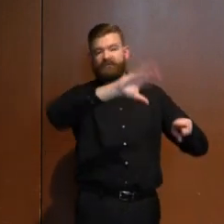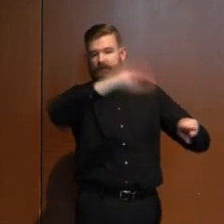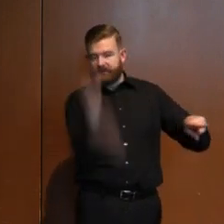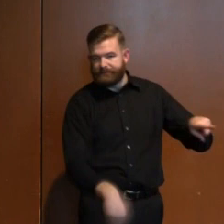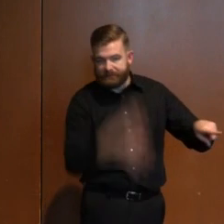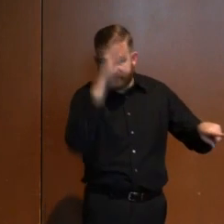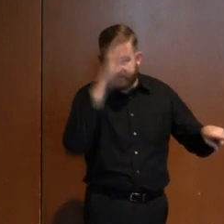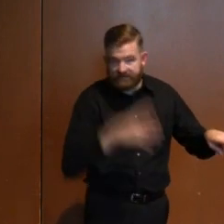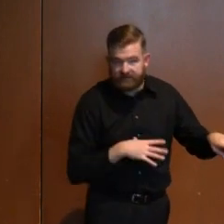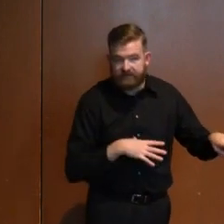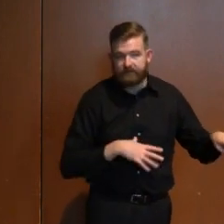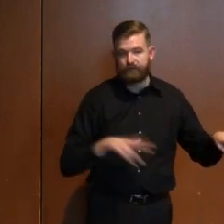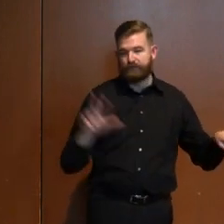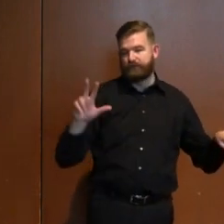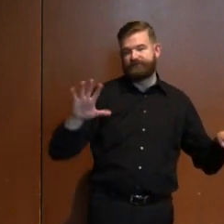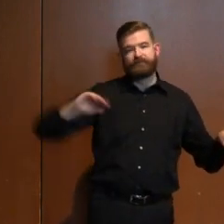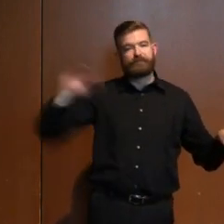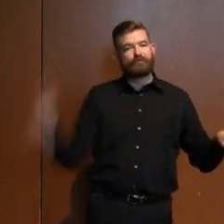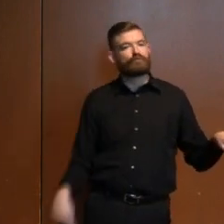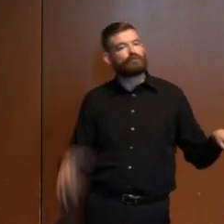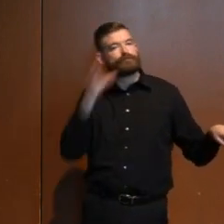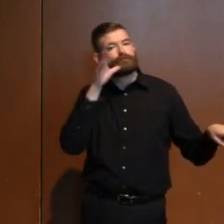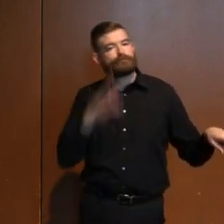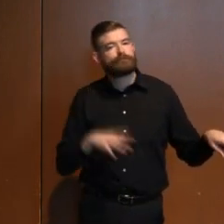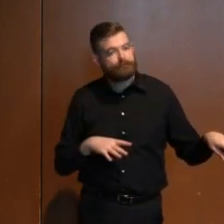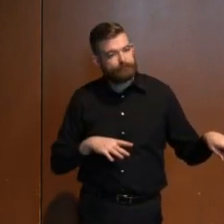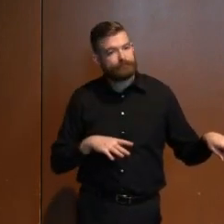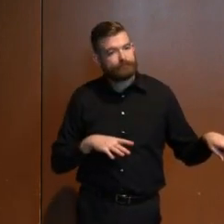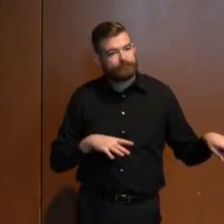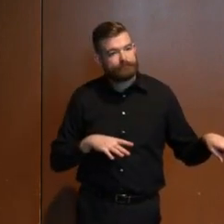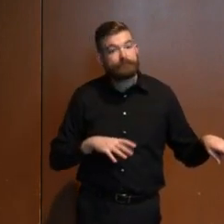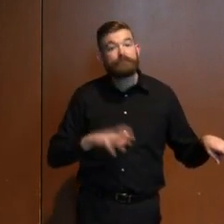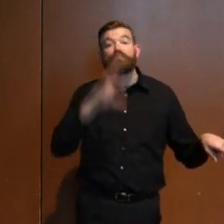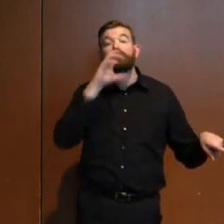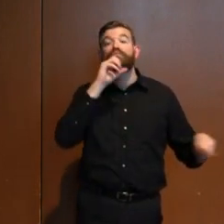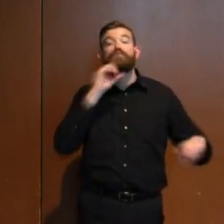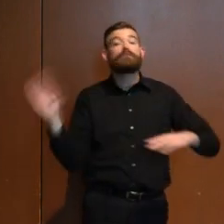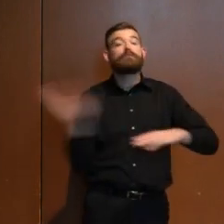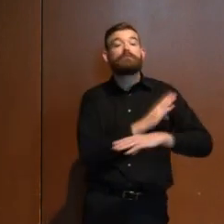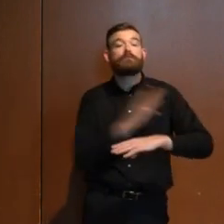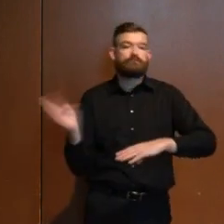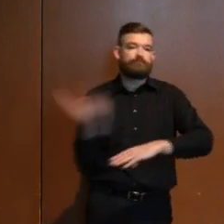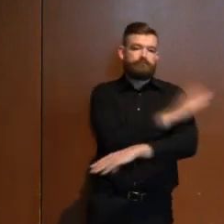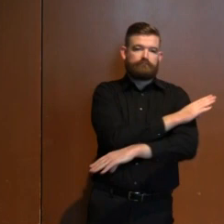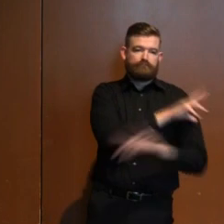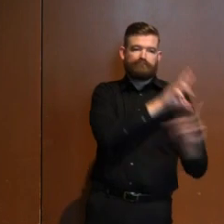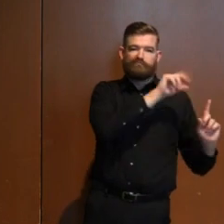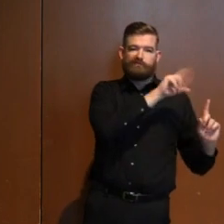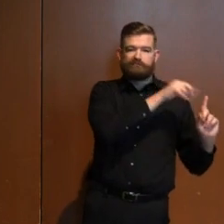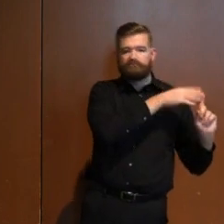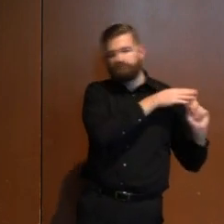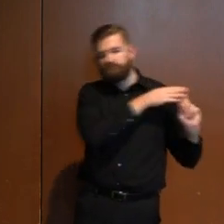SO TOTALLY WE HAVE 62 DEATHS RELATED TO COVID-19.